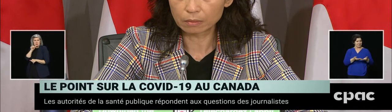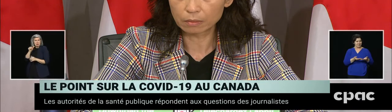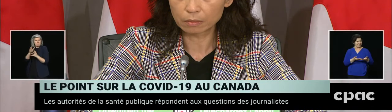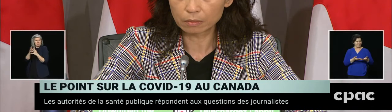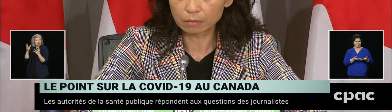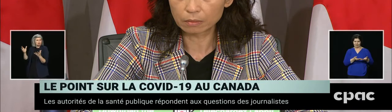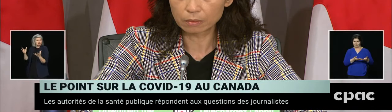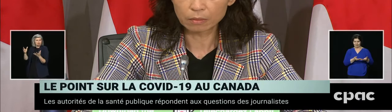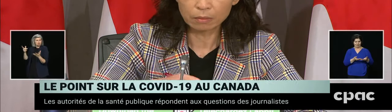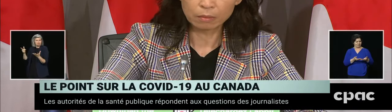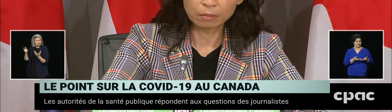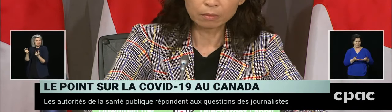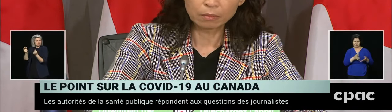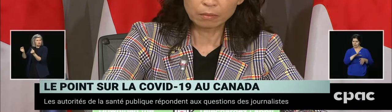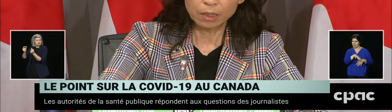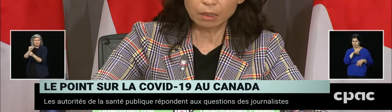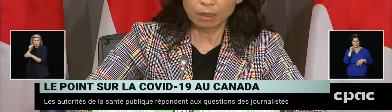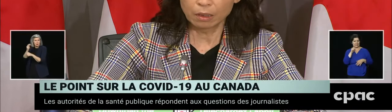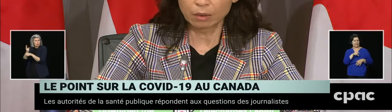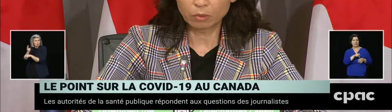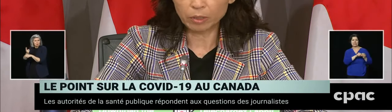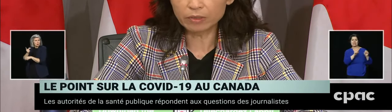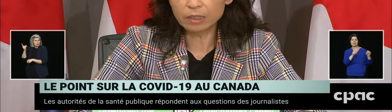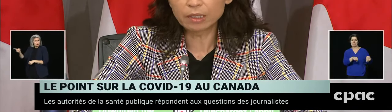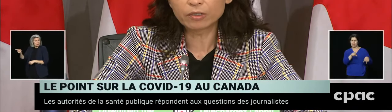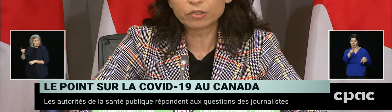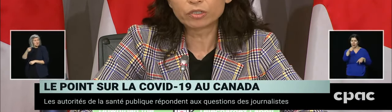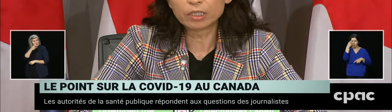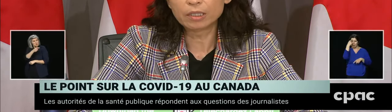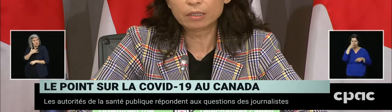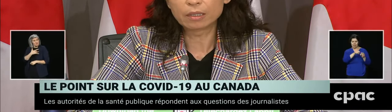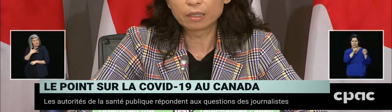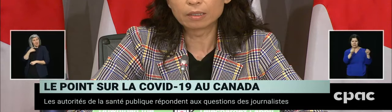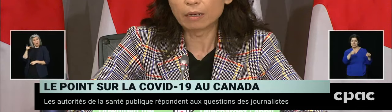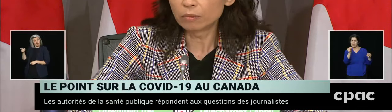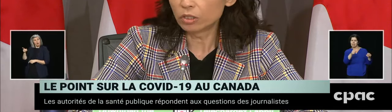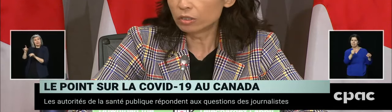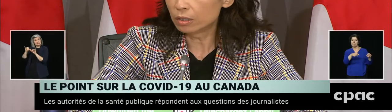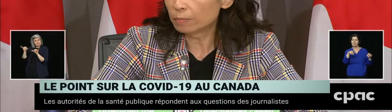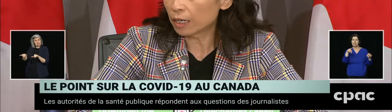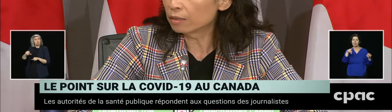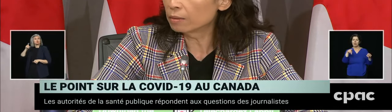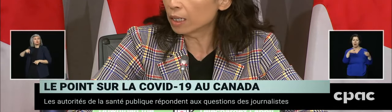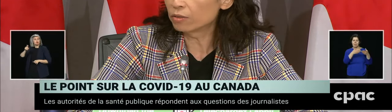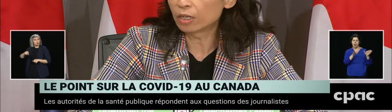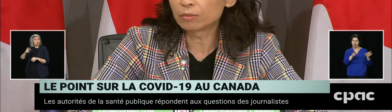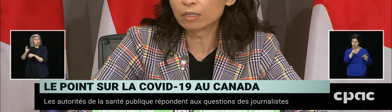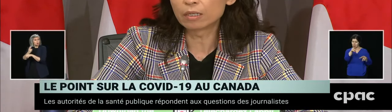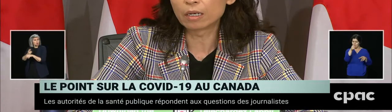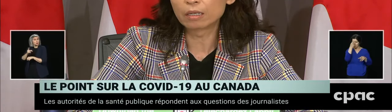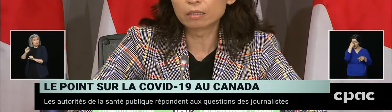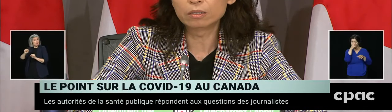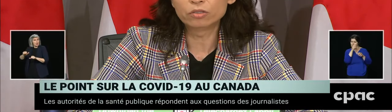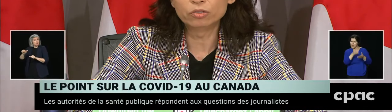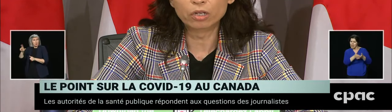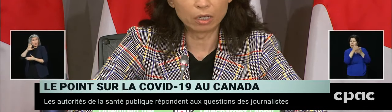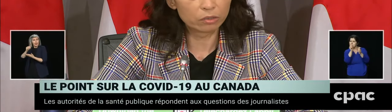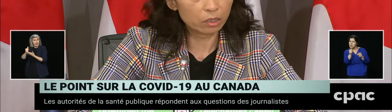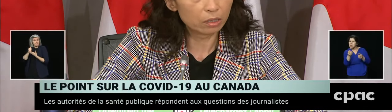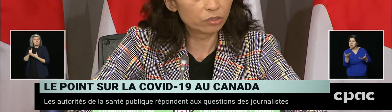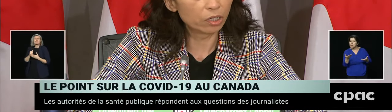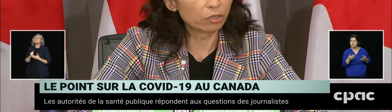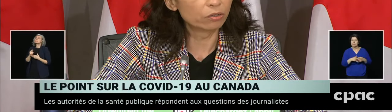IS THERE -- DO YOU THINK THAT